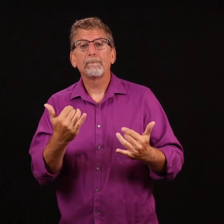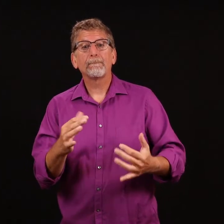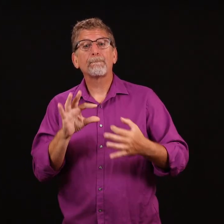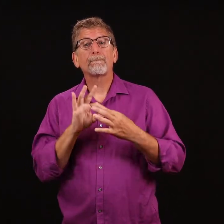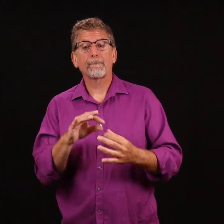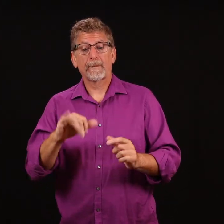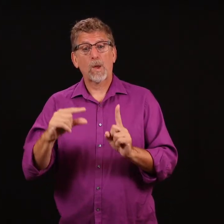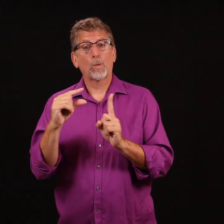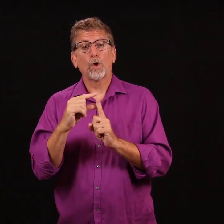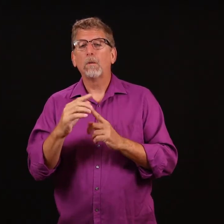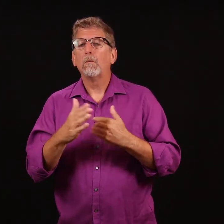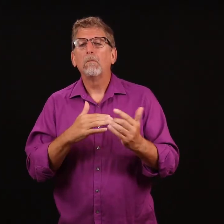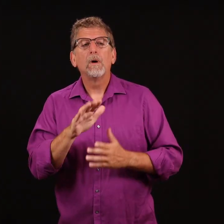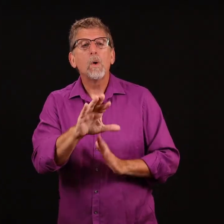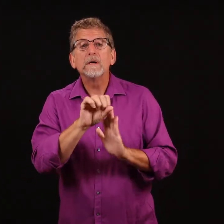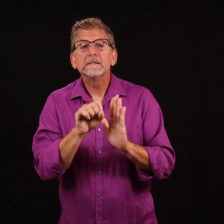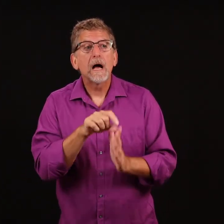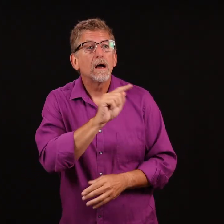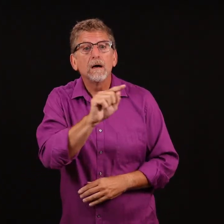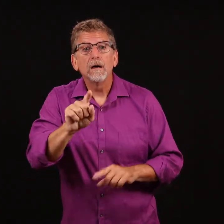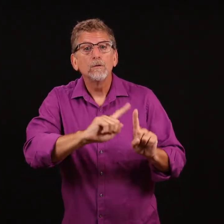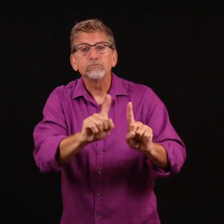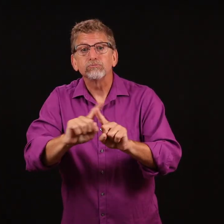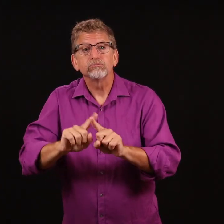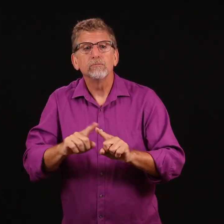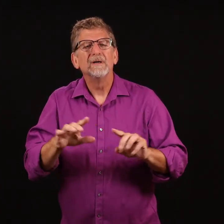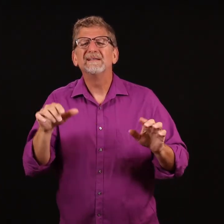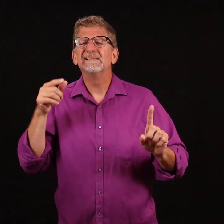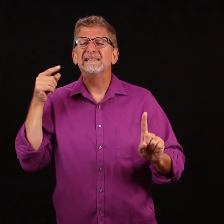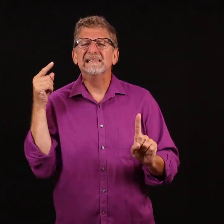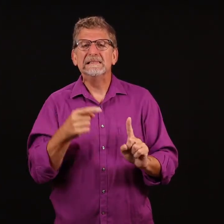No matter what your state calls it,